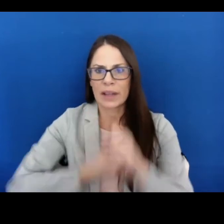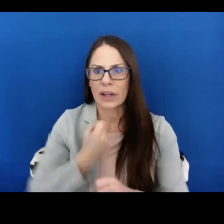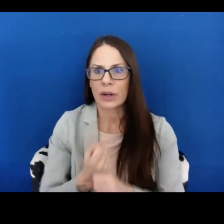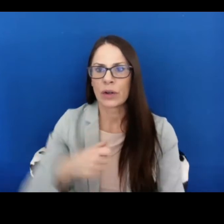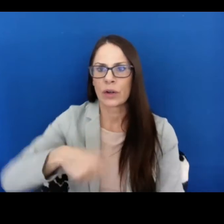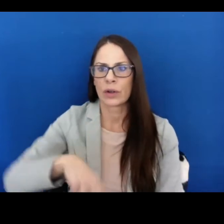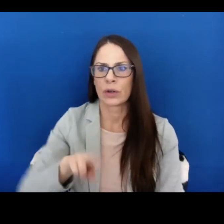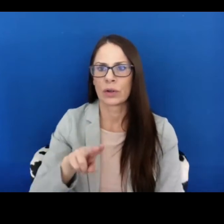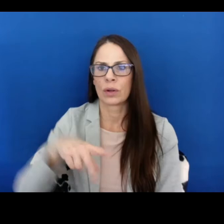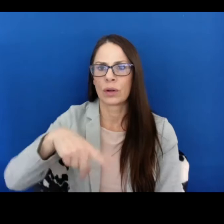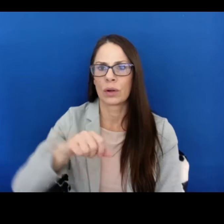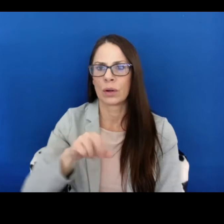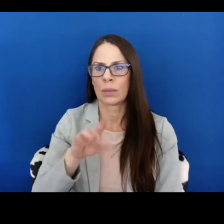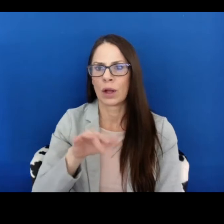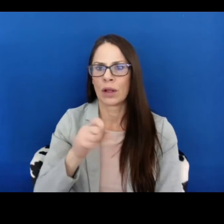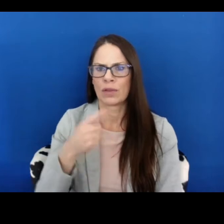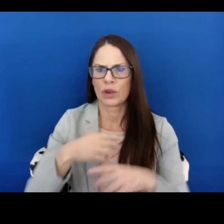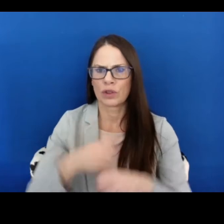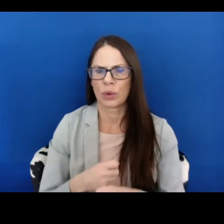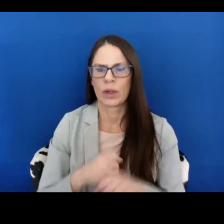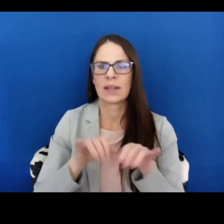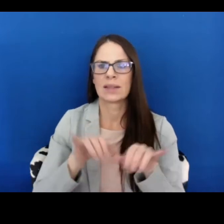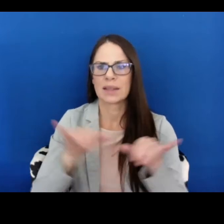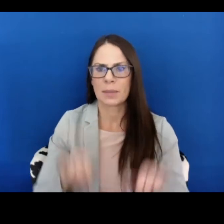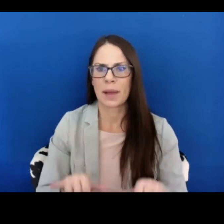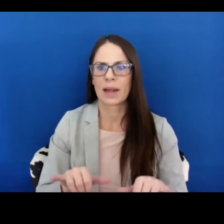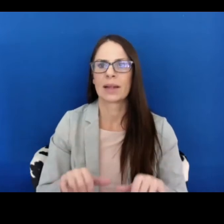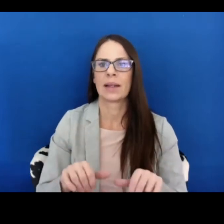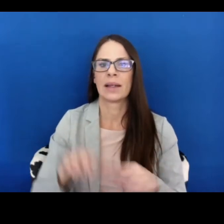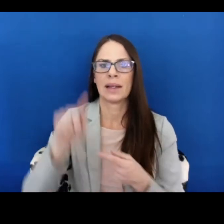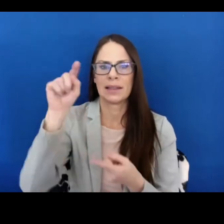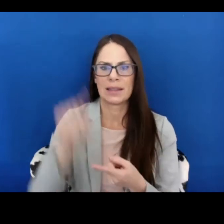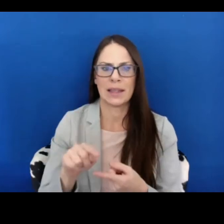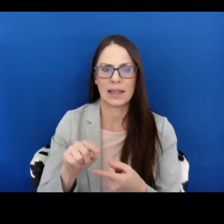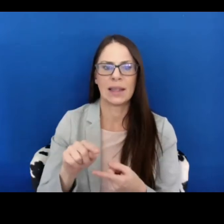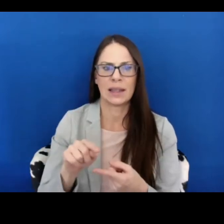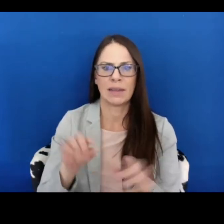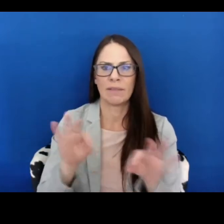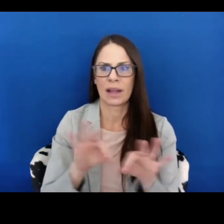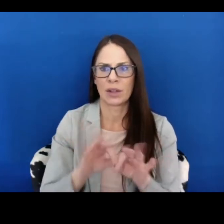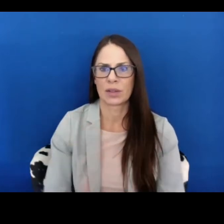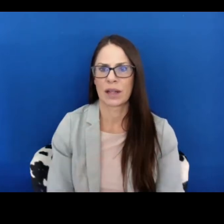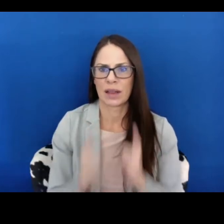D values the lives of those with disabilities 15:21:14 qualities are a commonly used economic